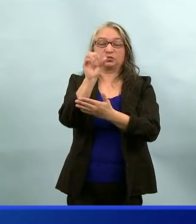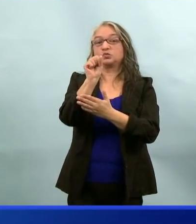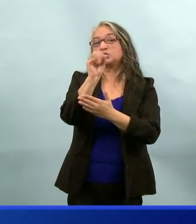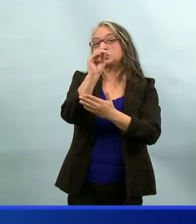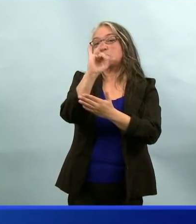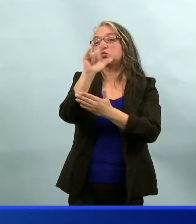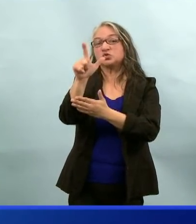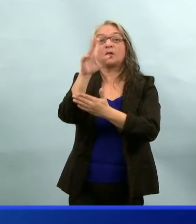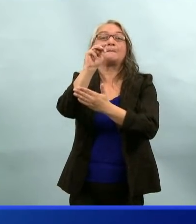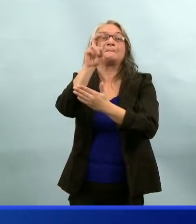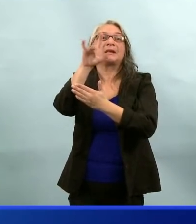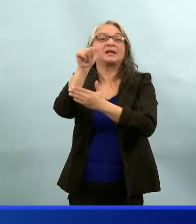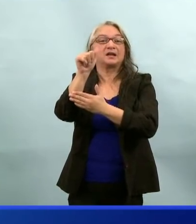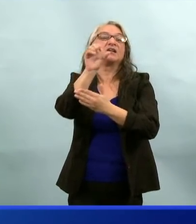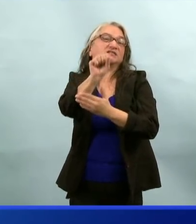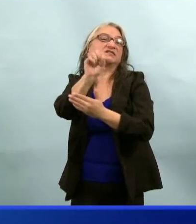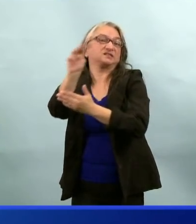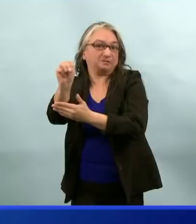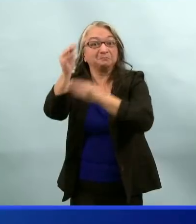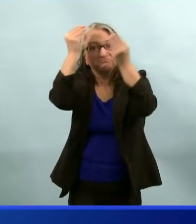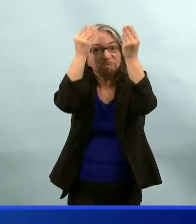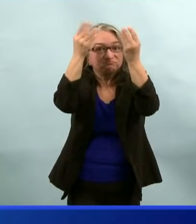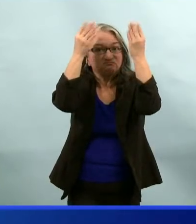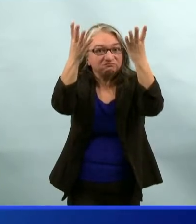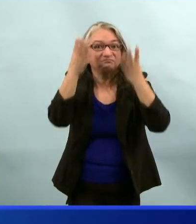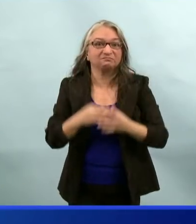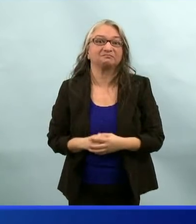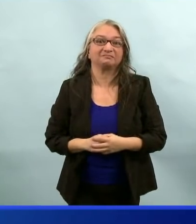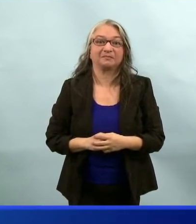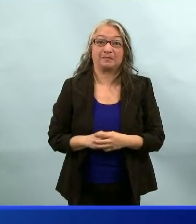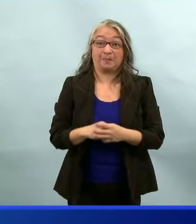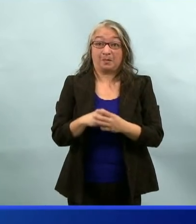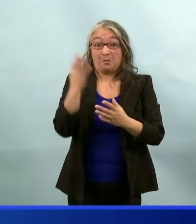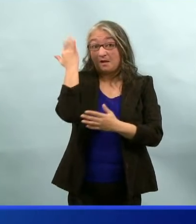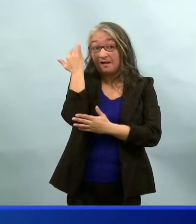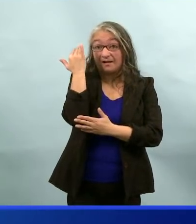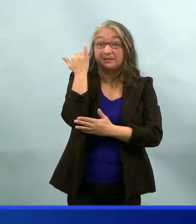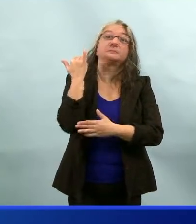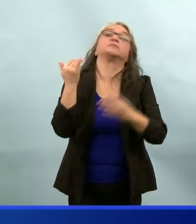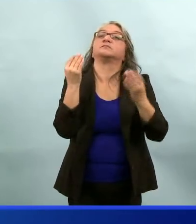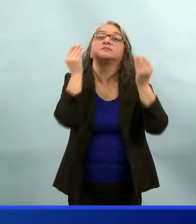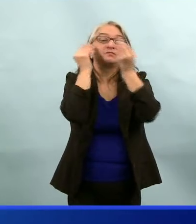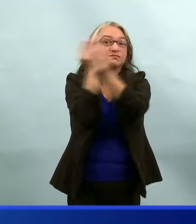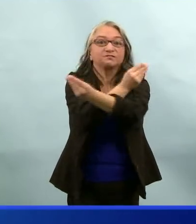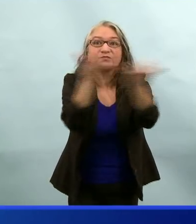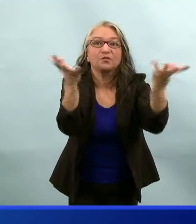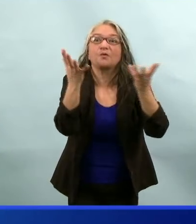we want to reach parents where they're at so they know that appointments are available and they know